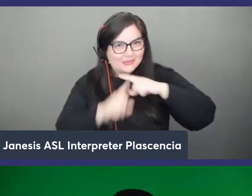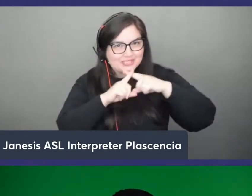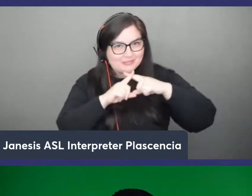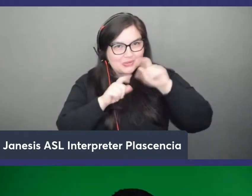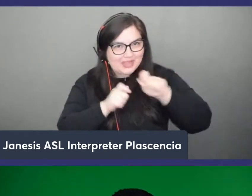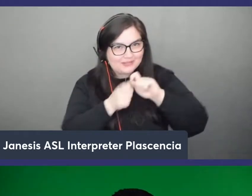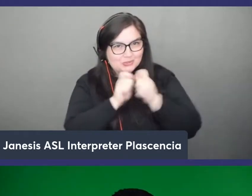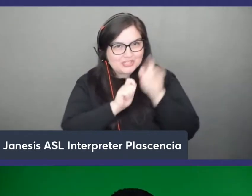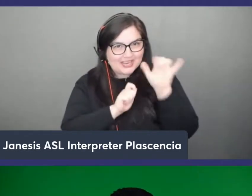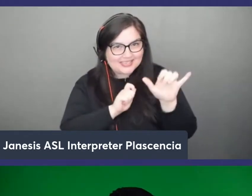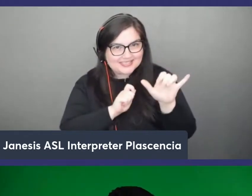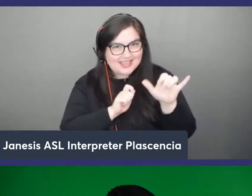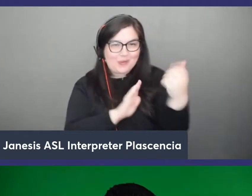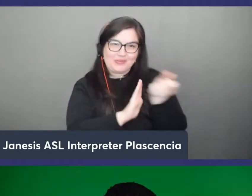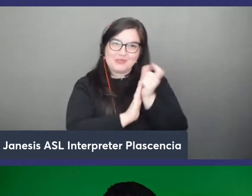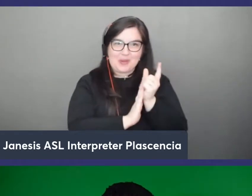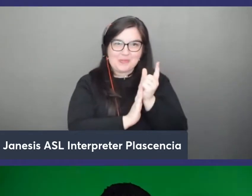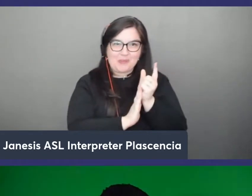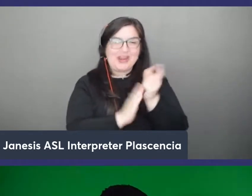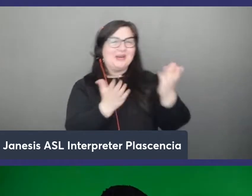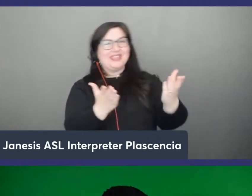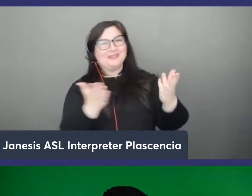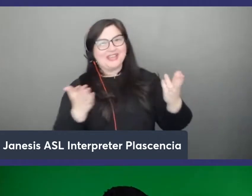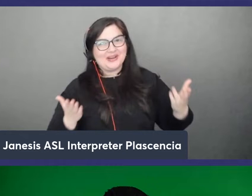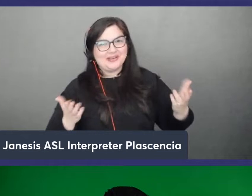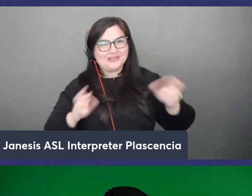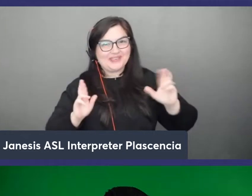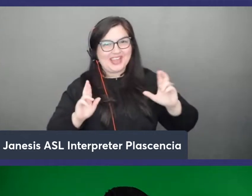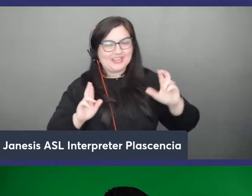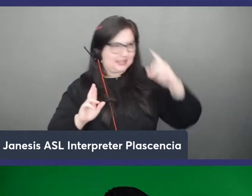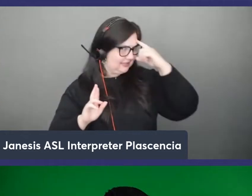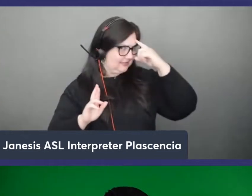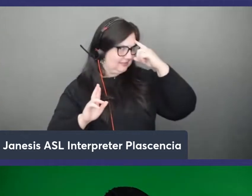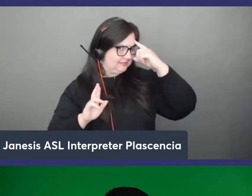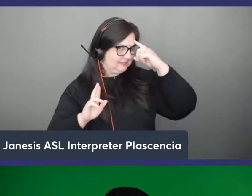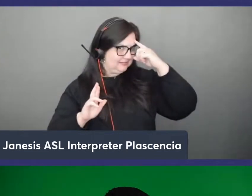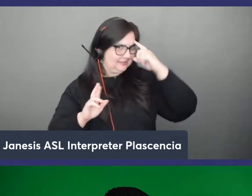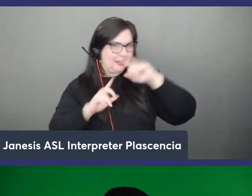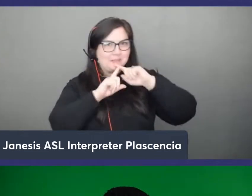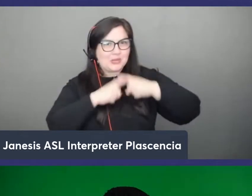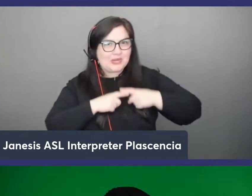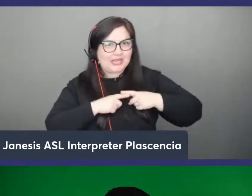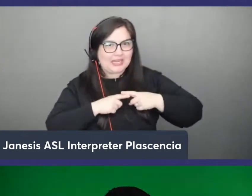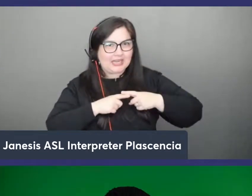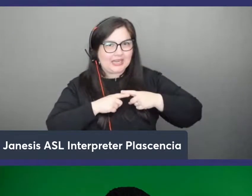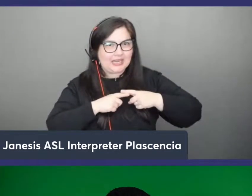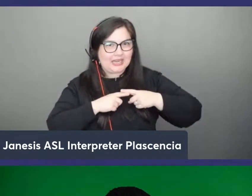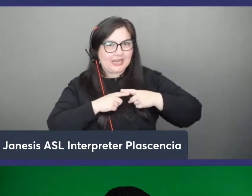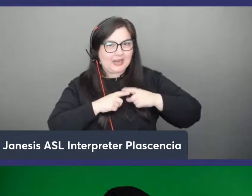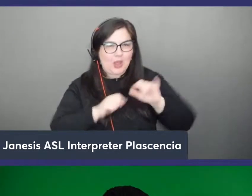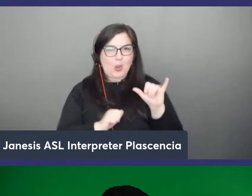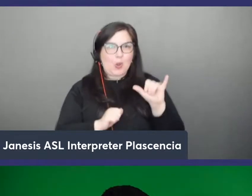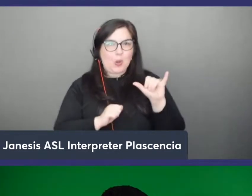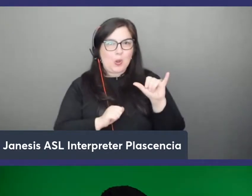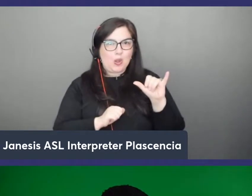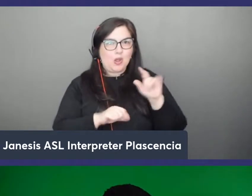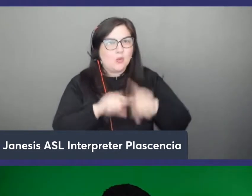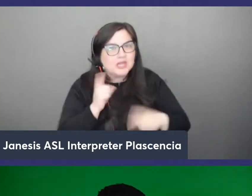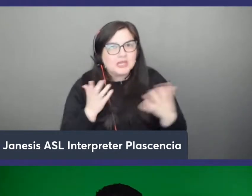Let's do that for you. There we go. I think we have it unmuted. Oh, we can't unmute you.